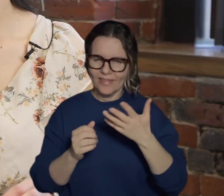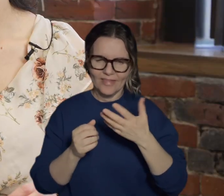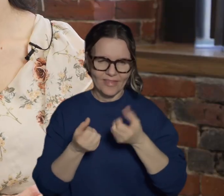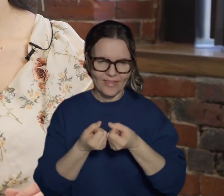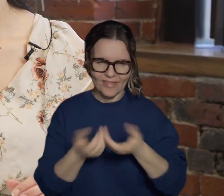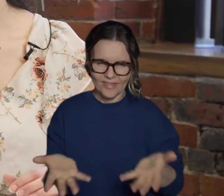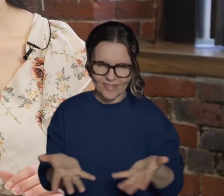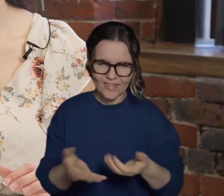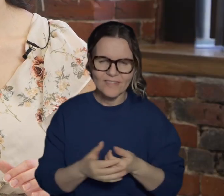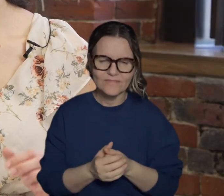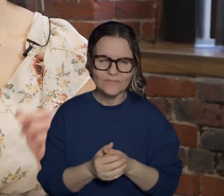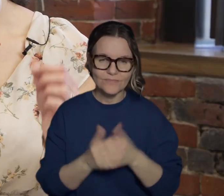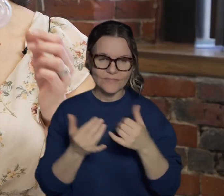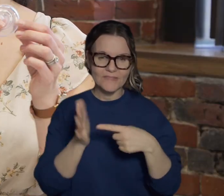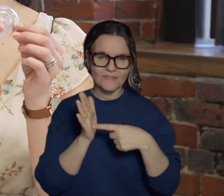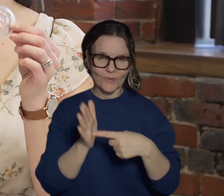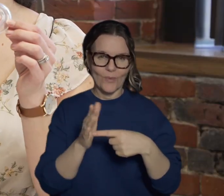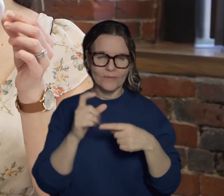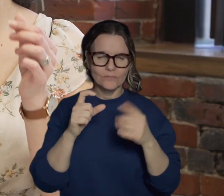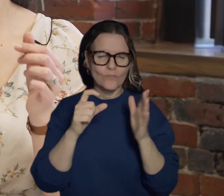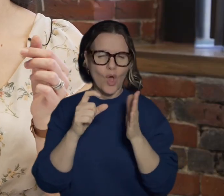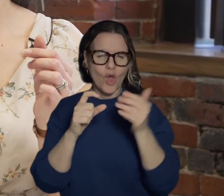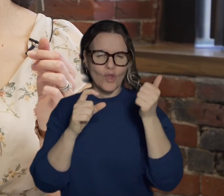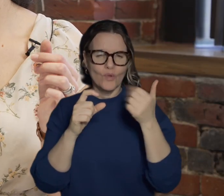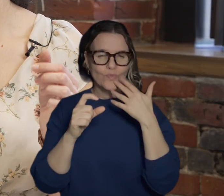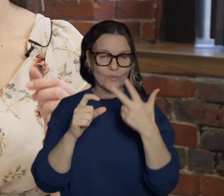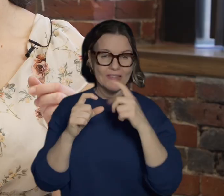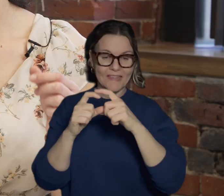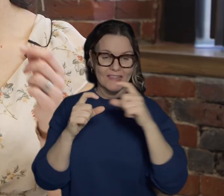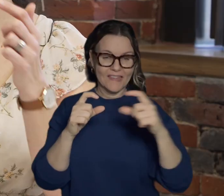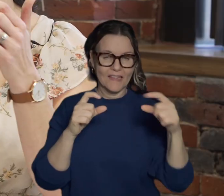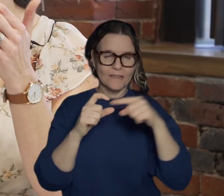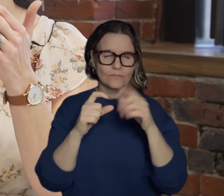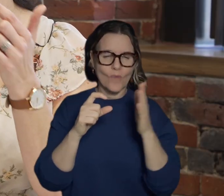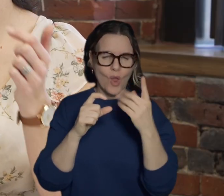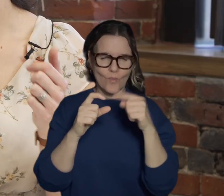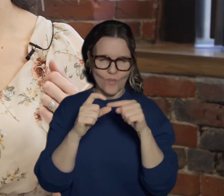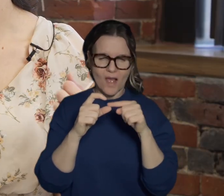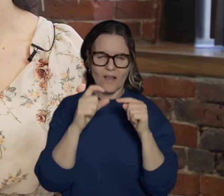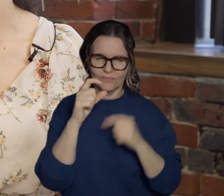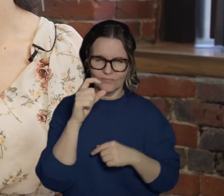to start with a or with our smaller um clear plastic piece with that protrusion facing away